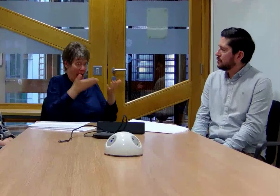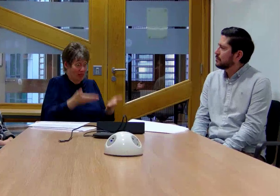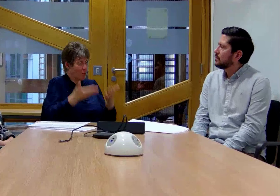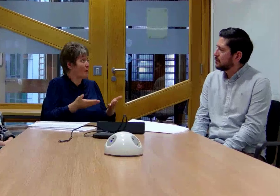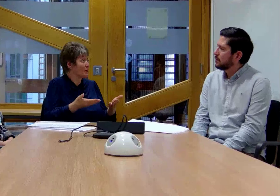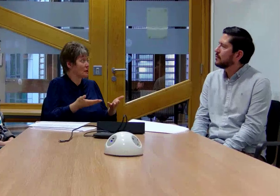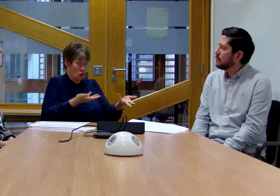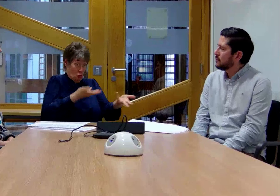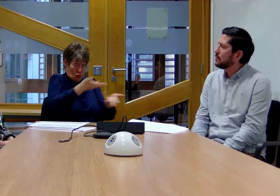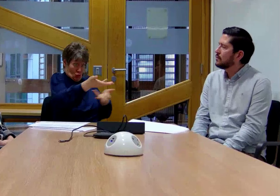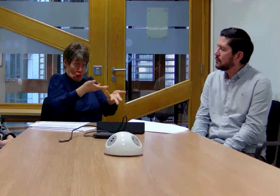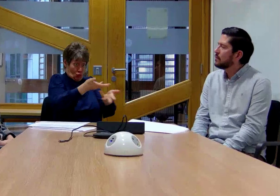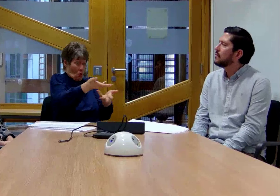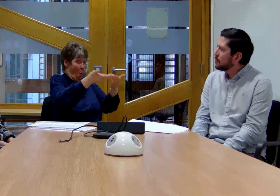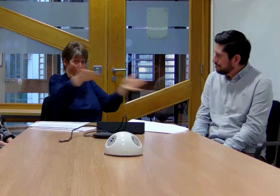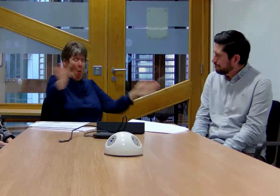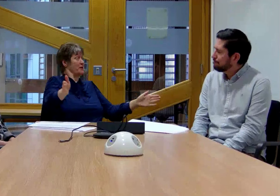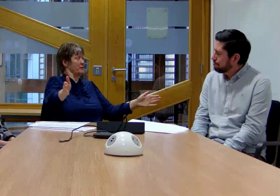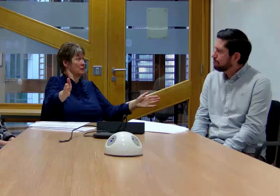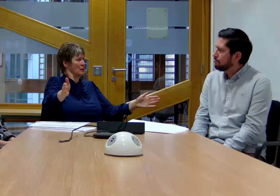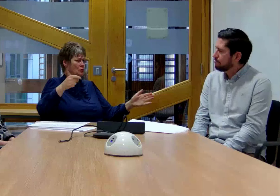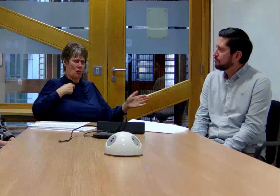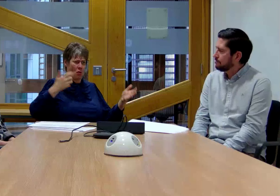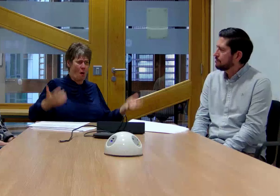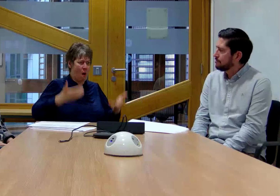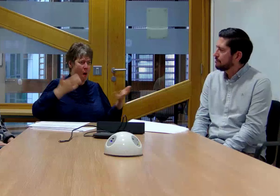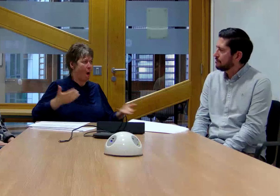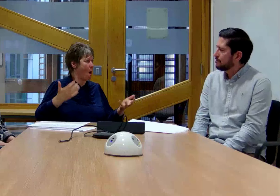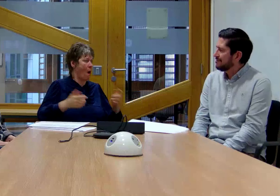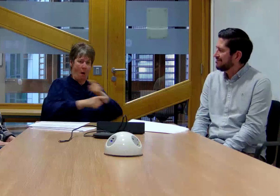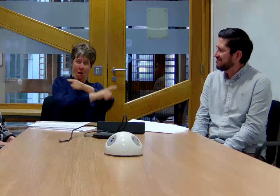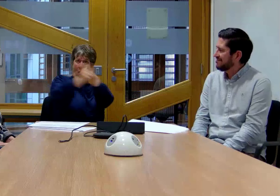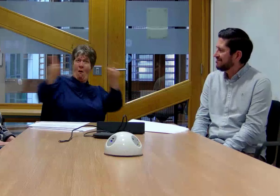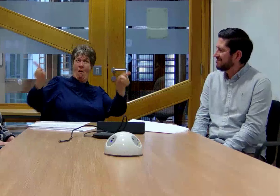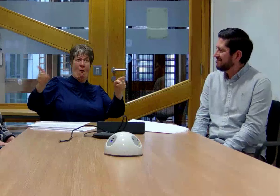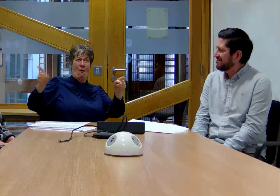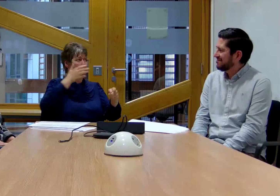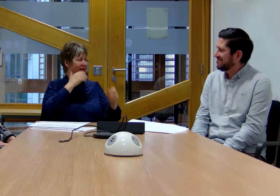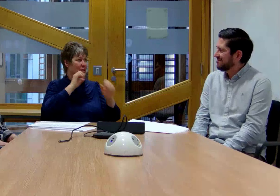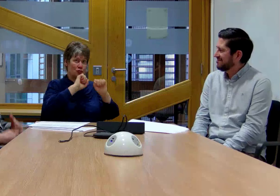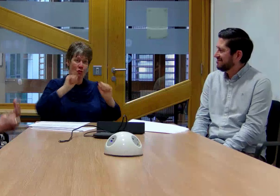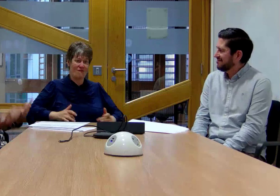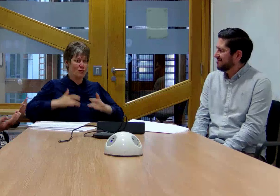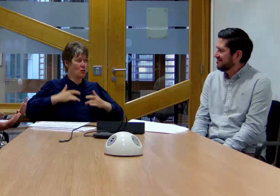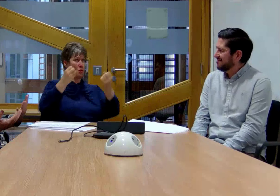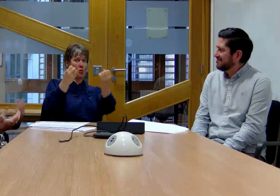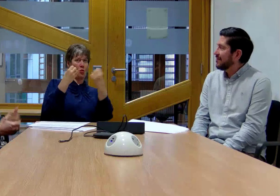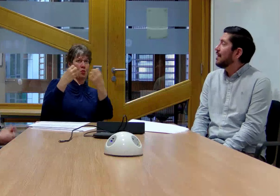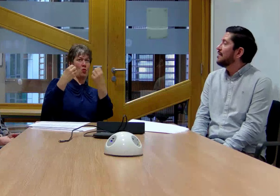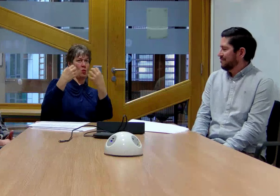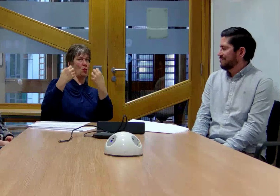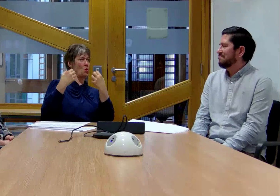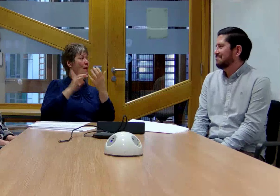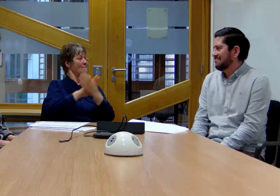and the consultation is open just now. I would encourage everybody that's interested in language in Scotland to look up the consultation on the website and send in their views on the